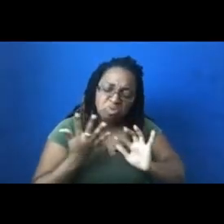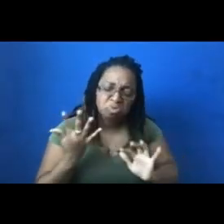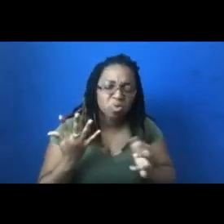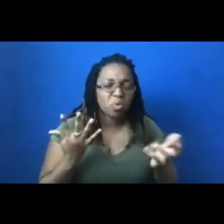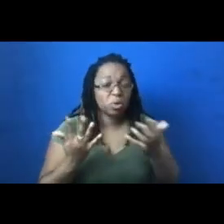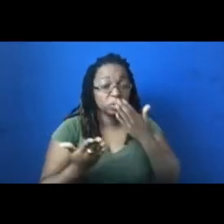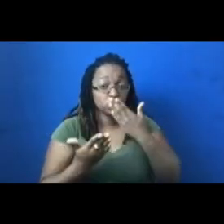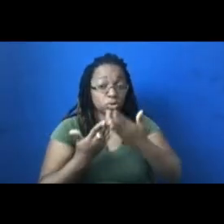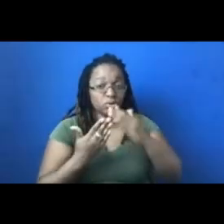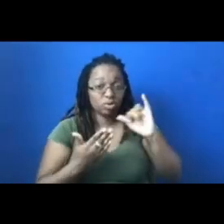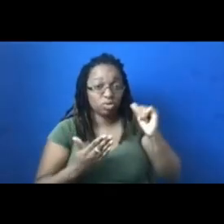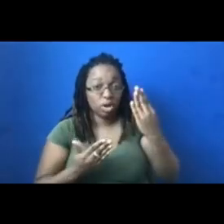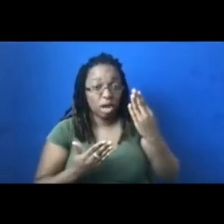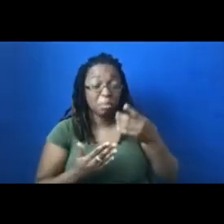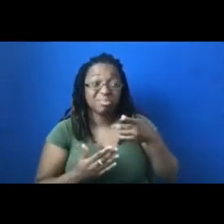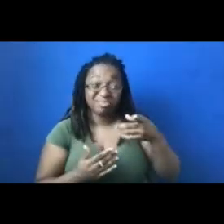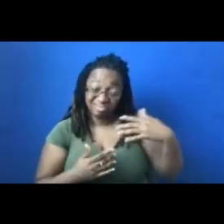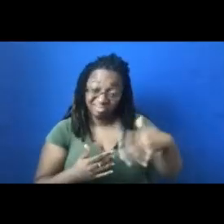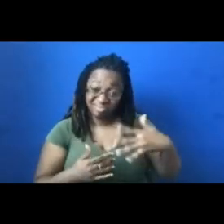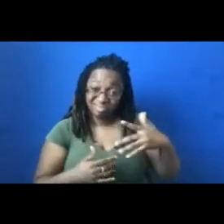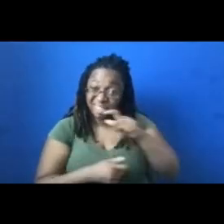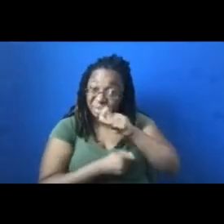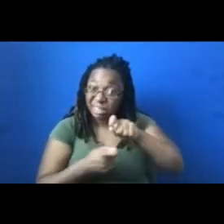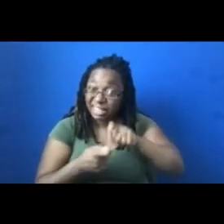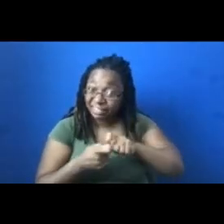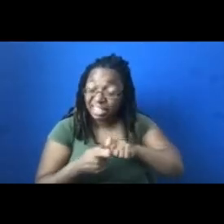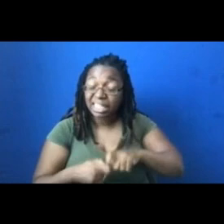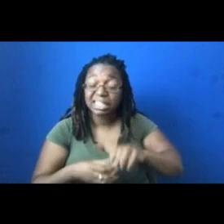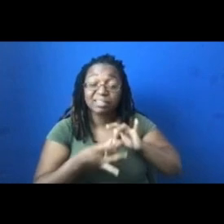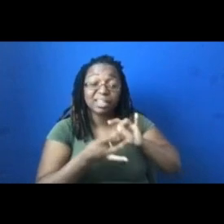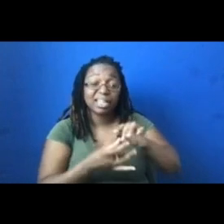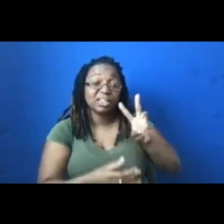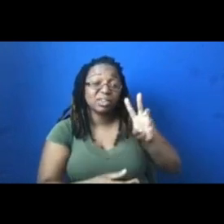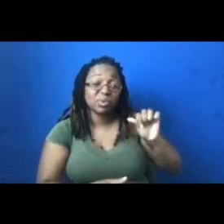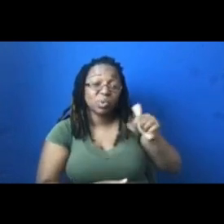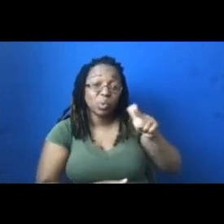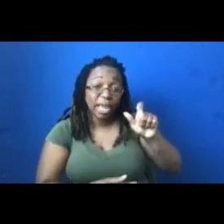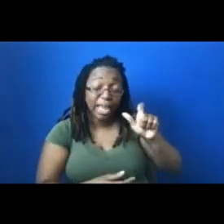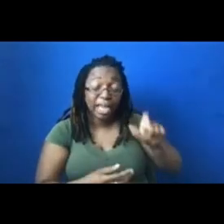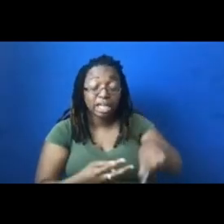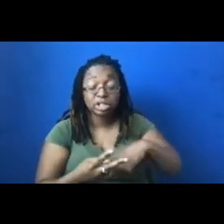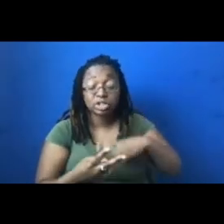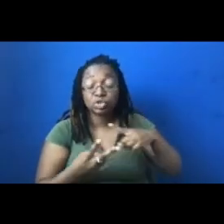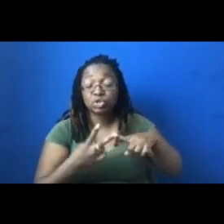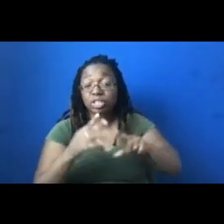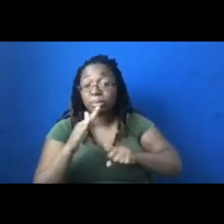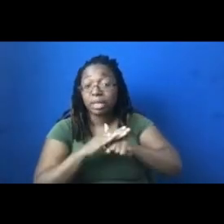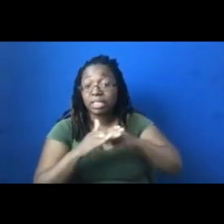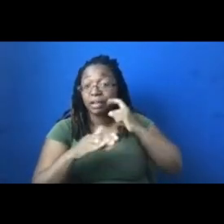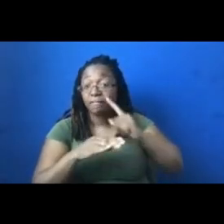specific they have to do with wage capacity to advance a long